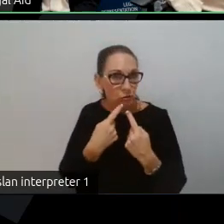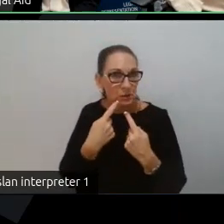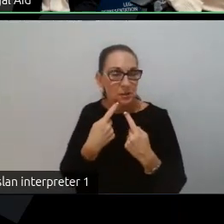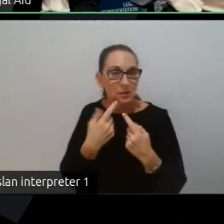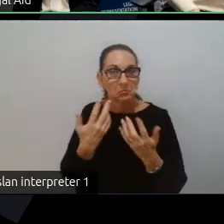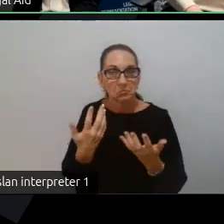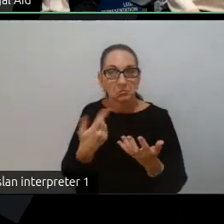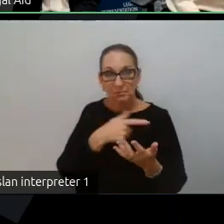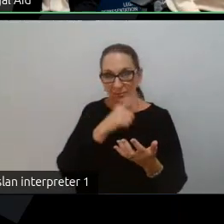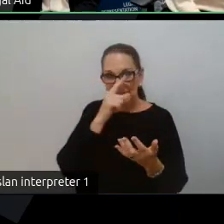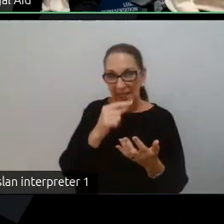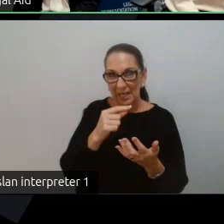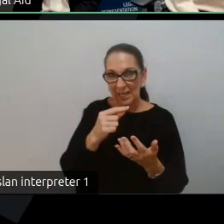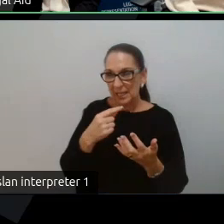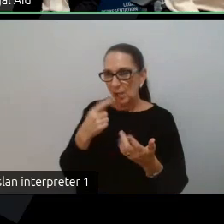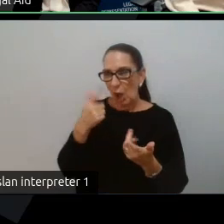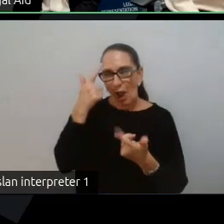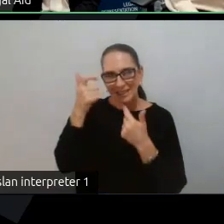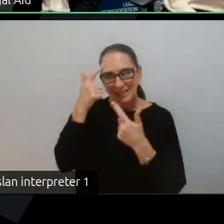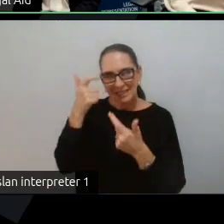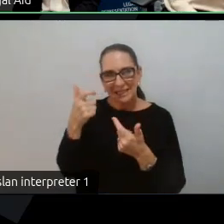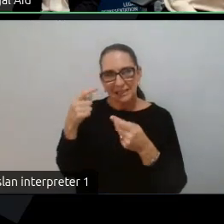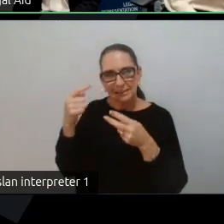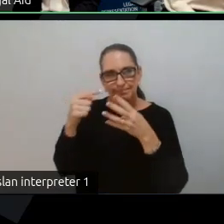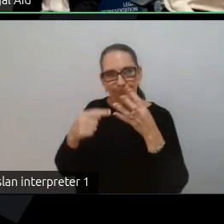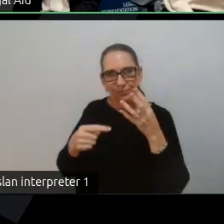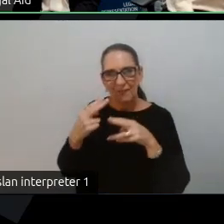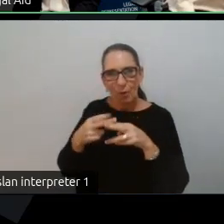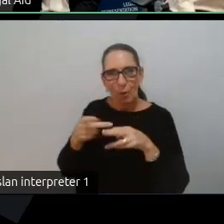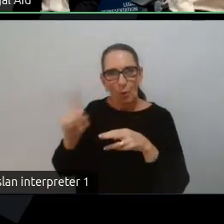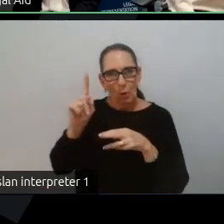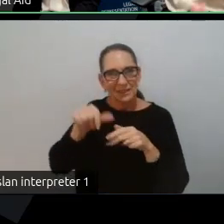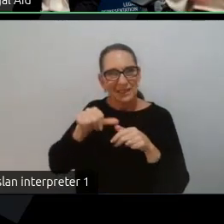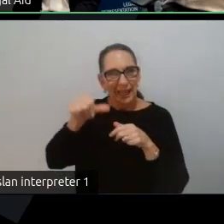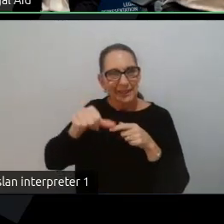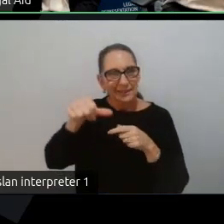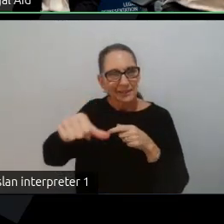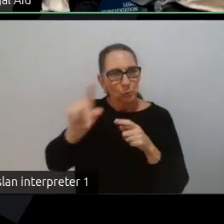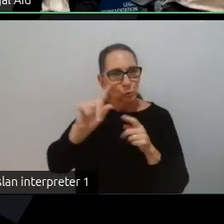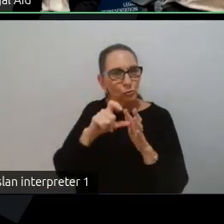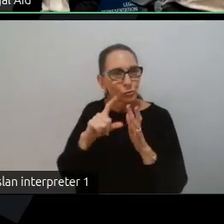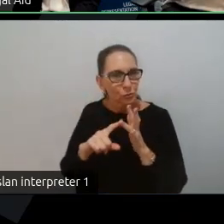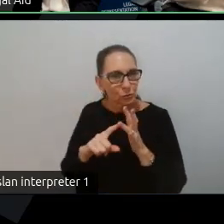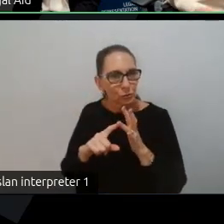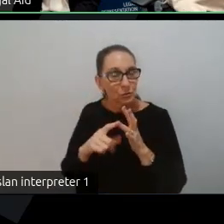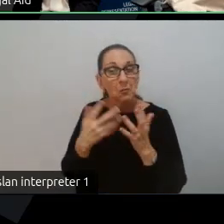what their next steps might be. And they may also suggest that they make an application